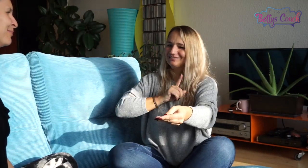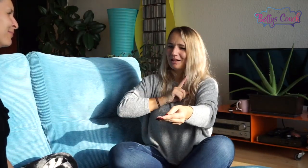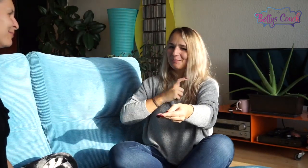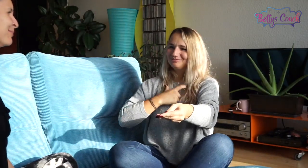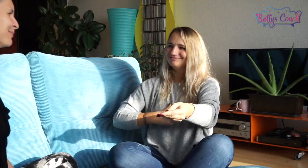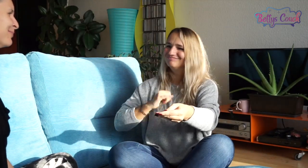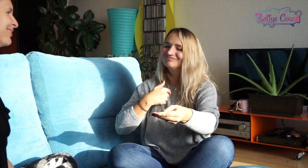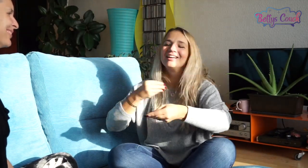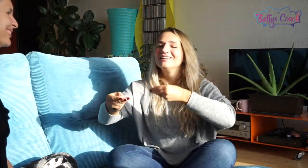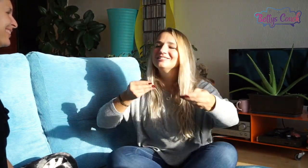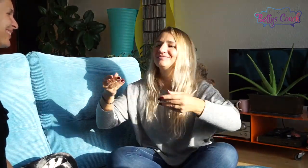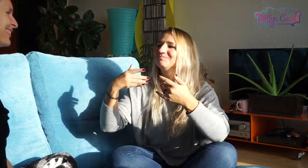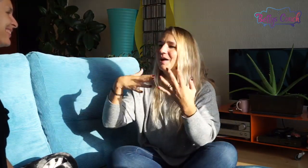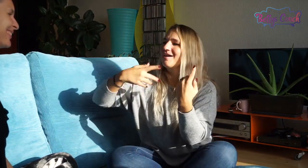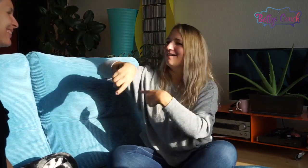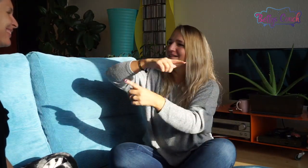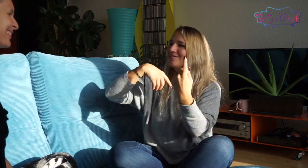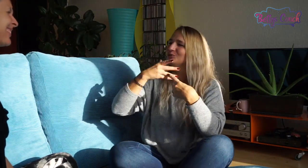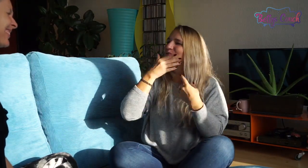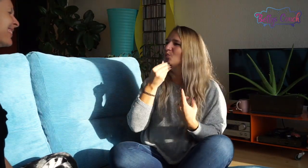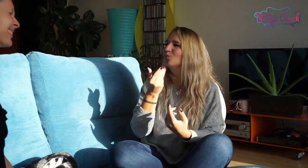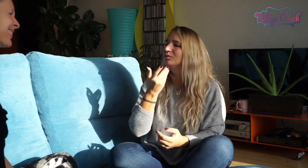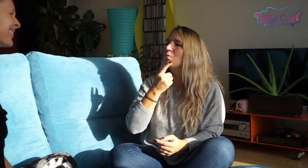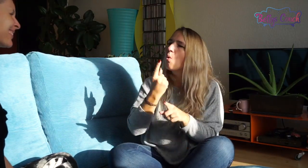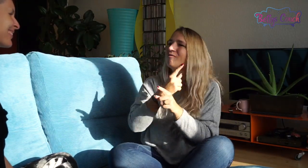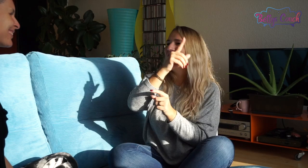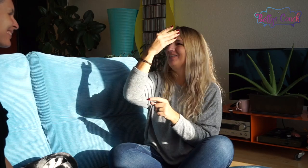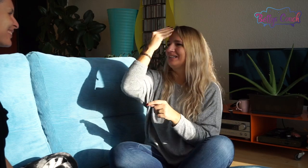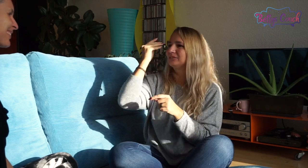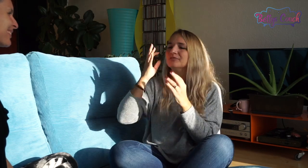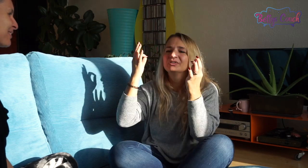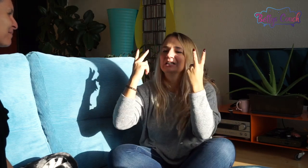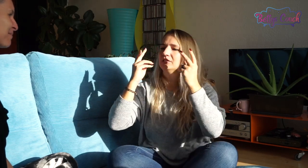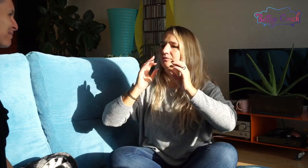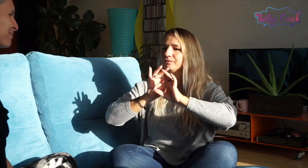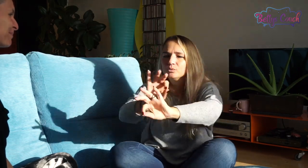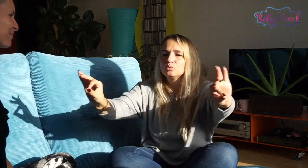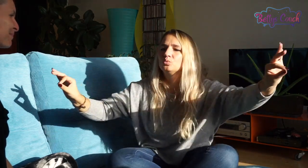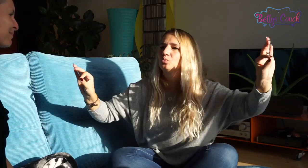It's also very nice for working together. You often forget that when you set the priority to serve others.